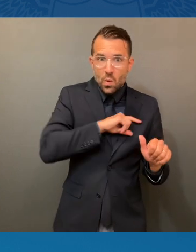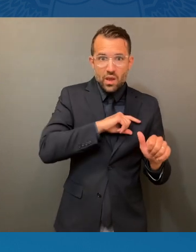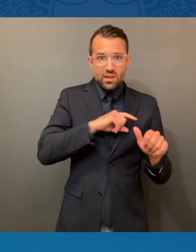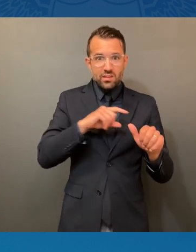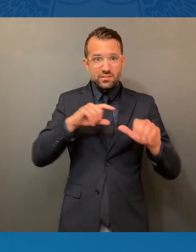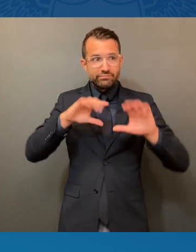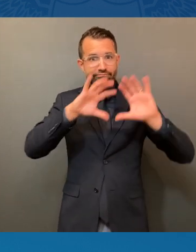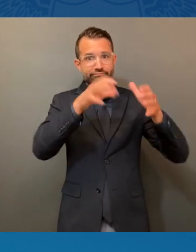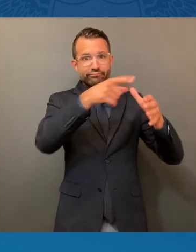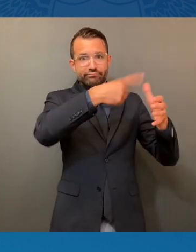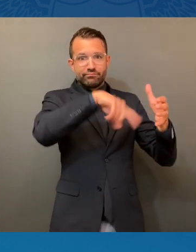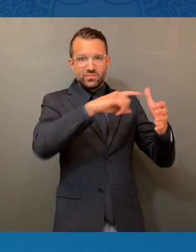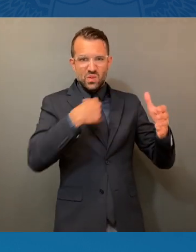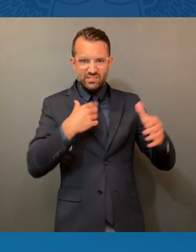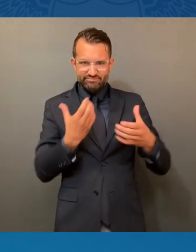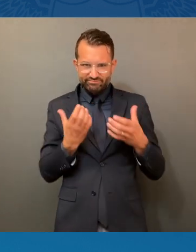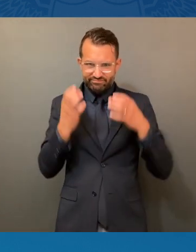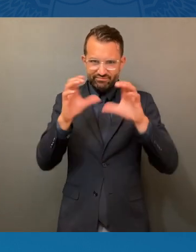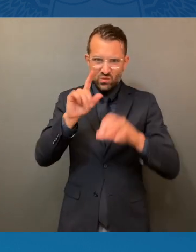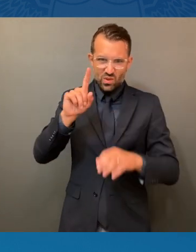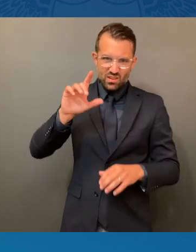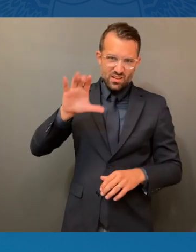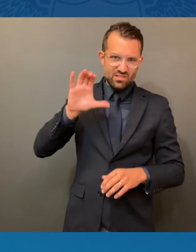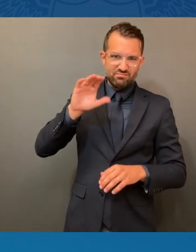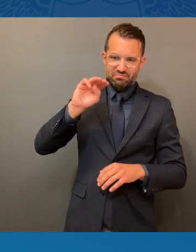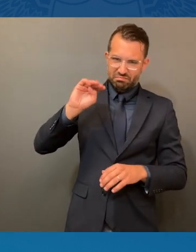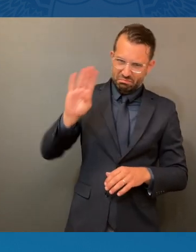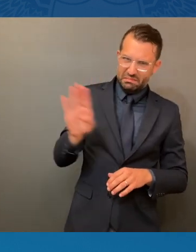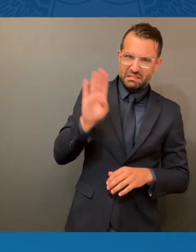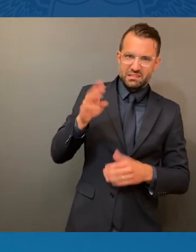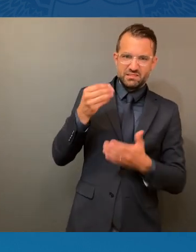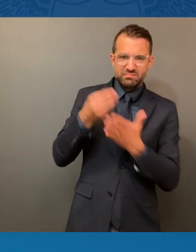to help reopen our schools as safely and quickly as possible.